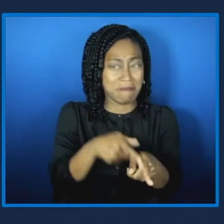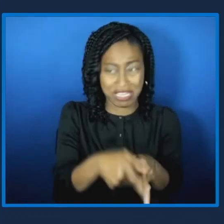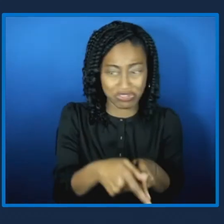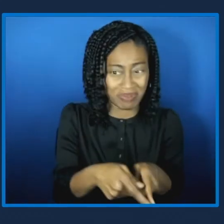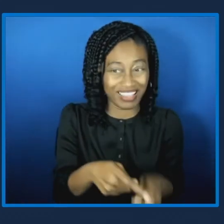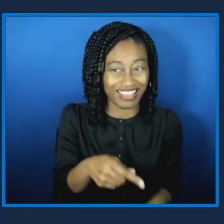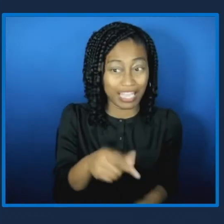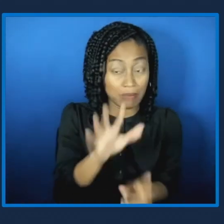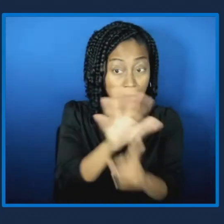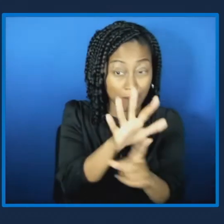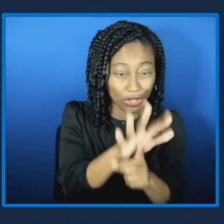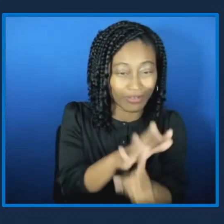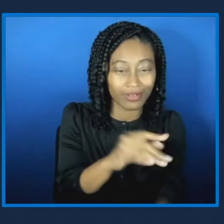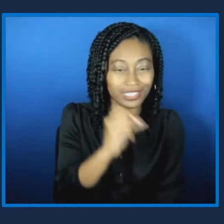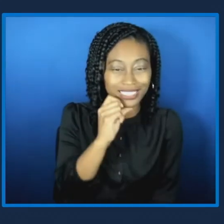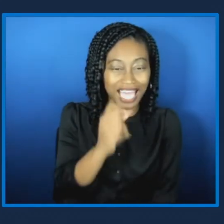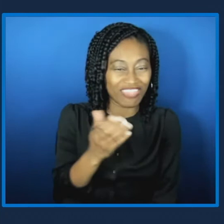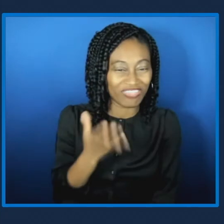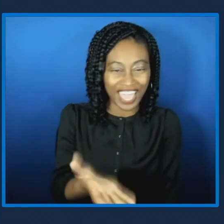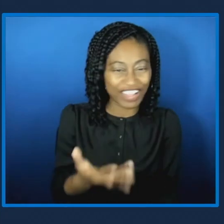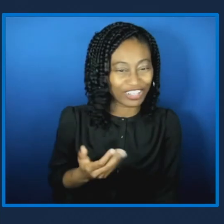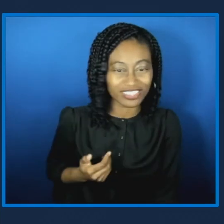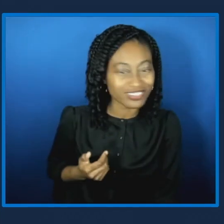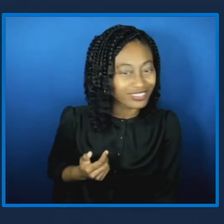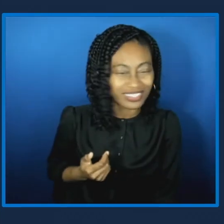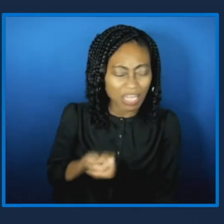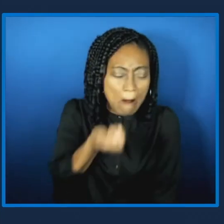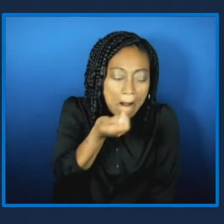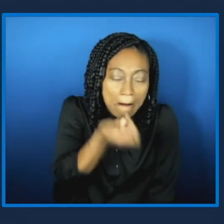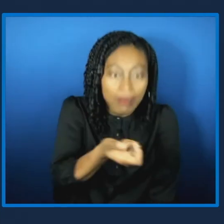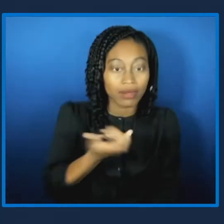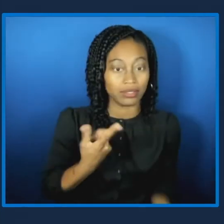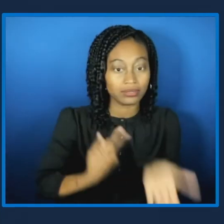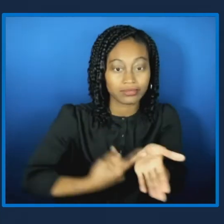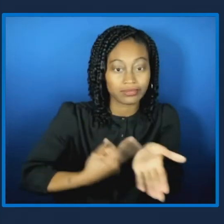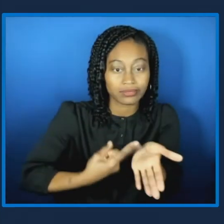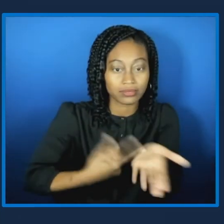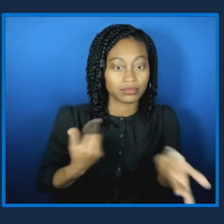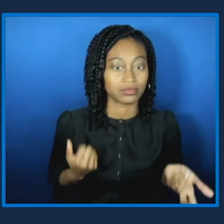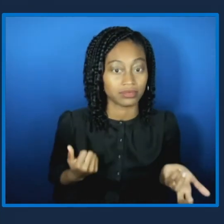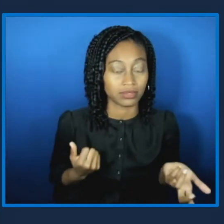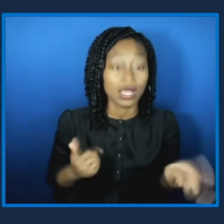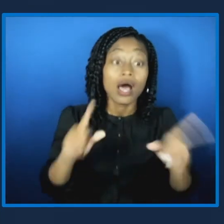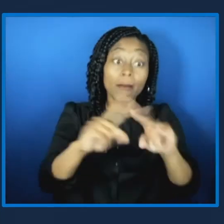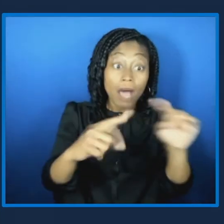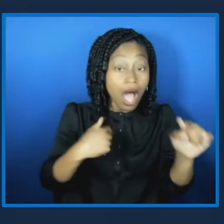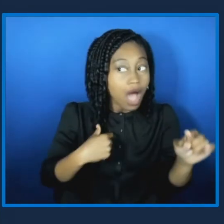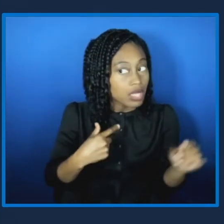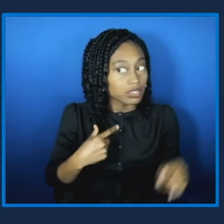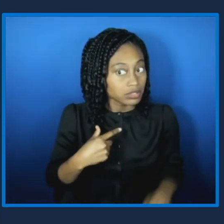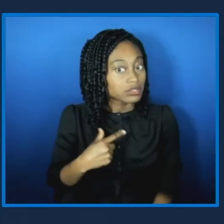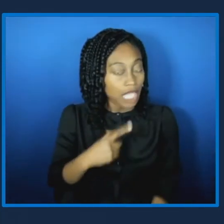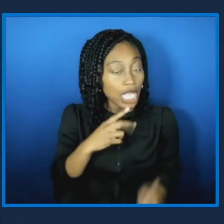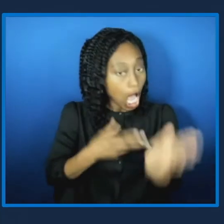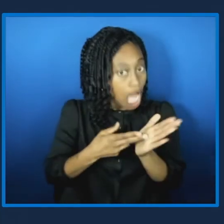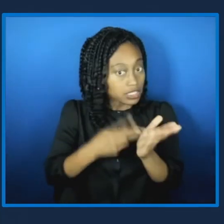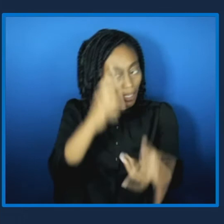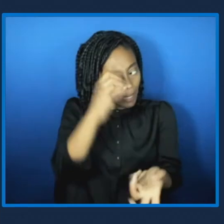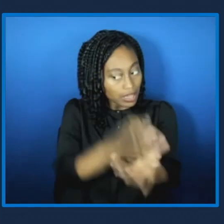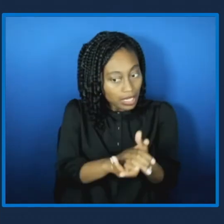or at least there wasn't much of it to talk about. But I genuinely believe that there was a tide and a change coming.